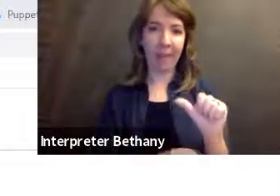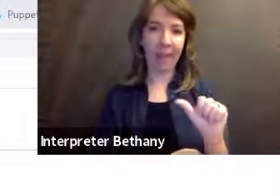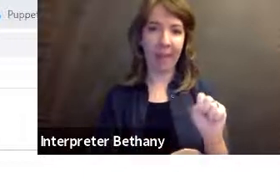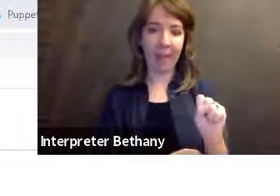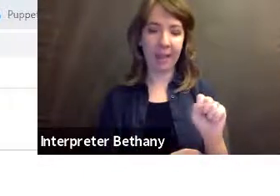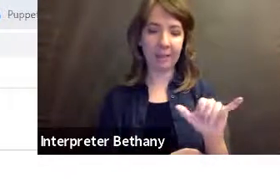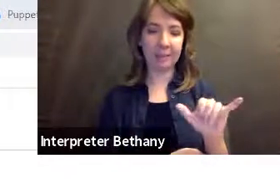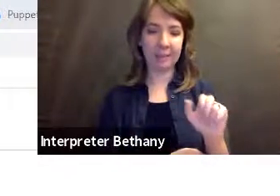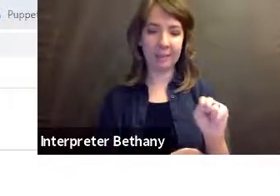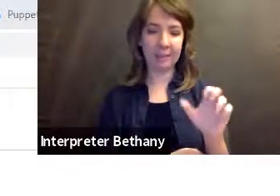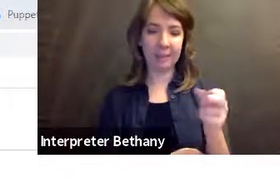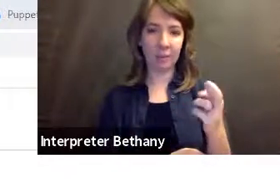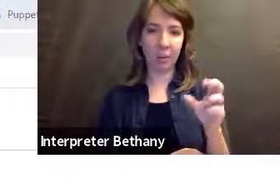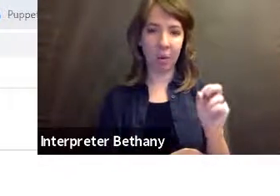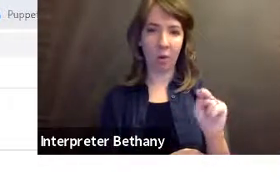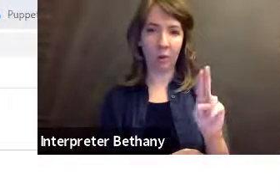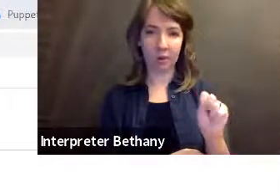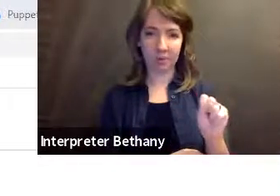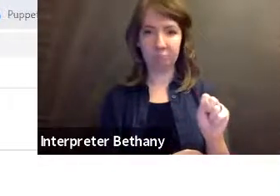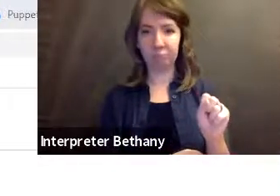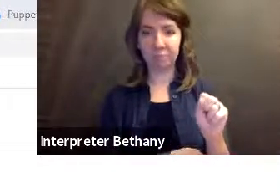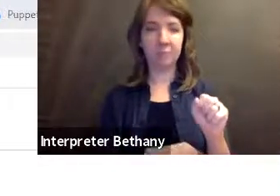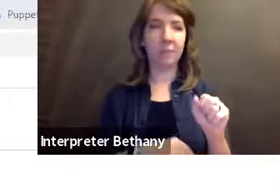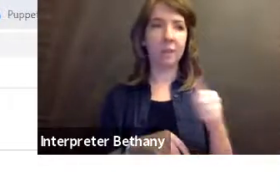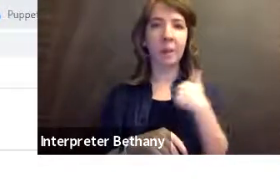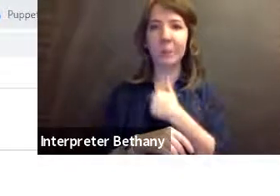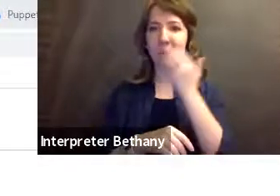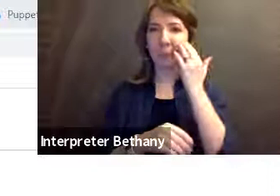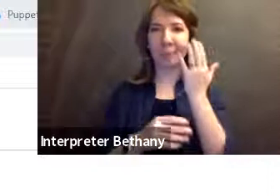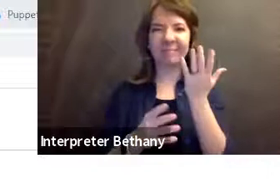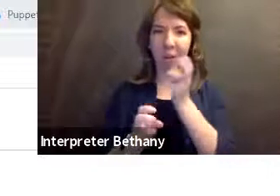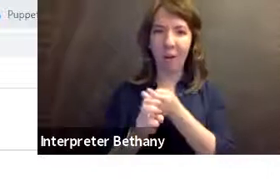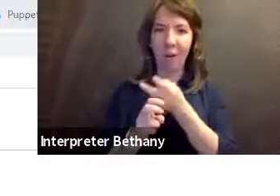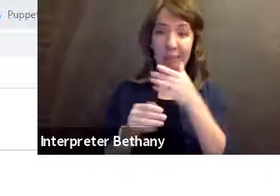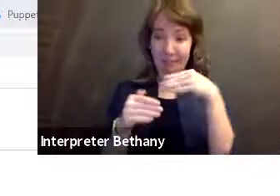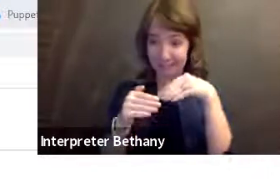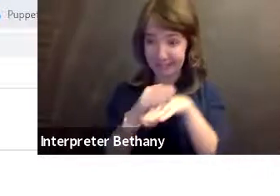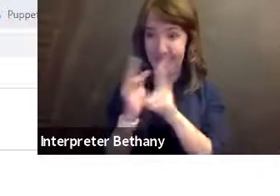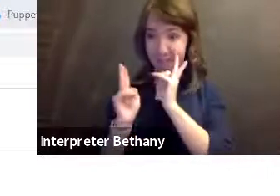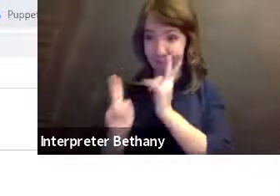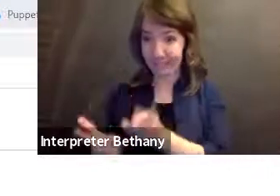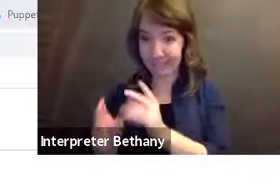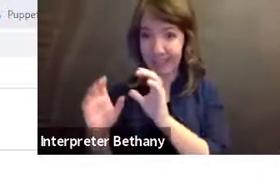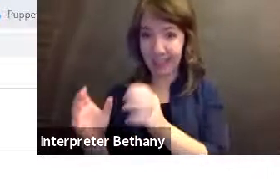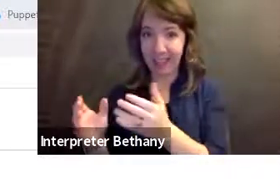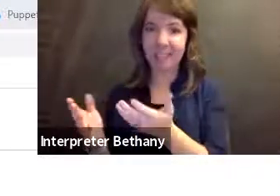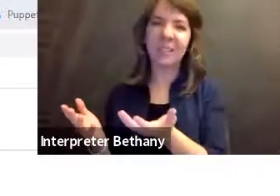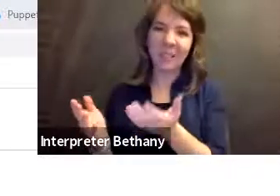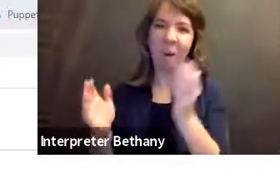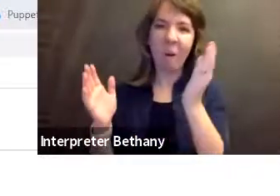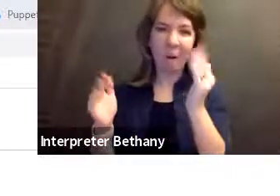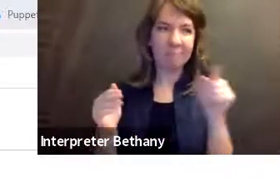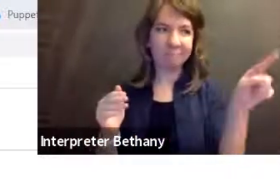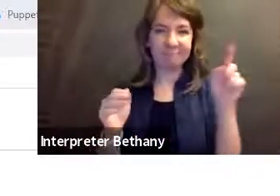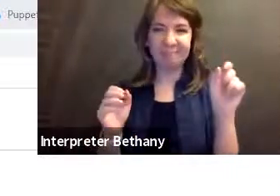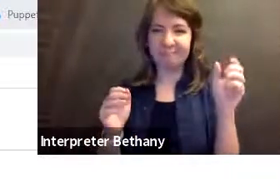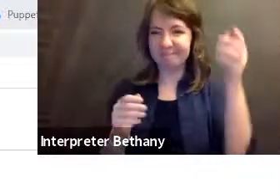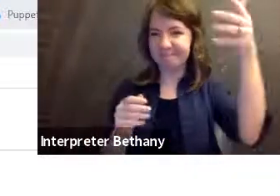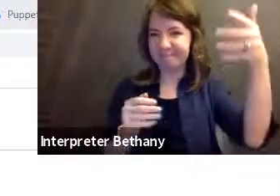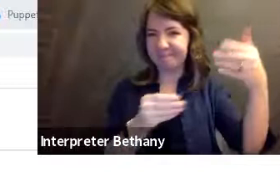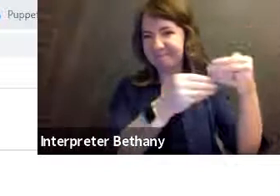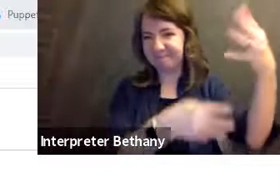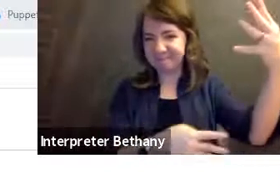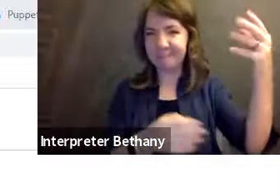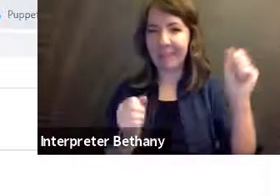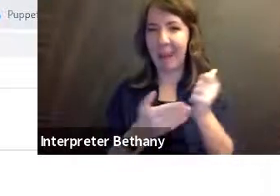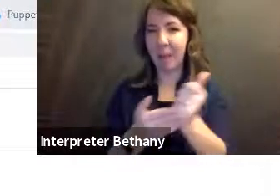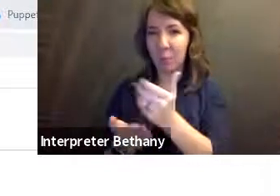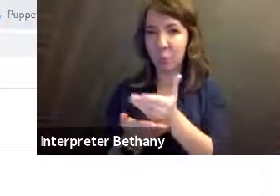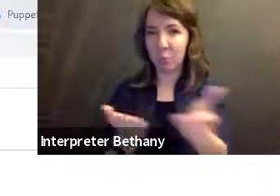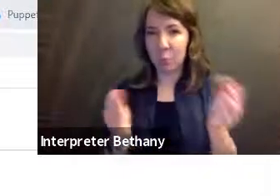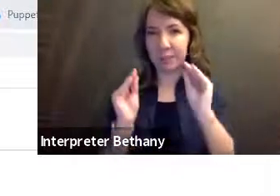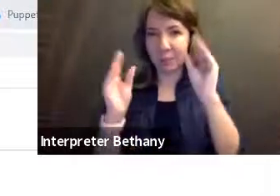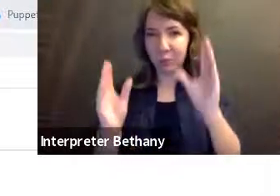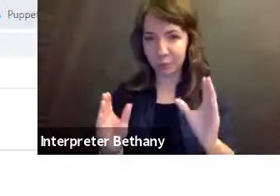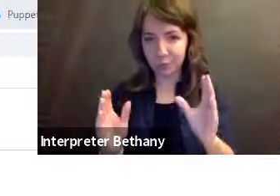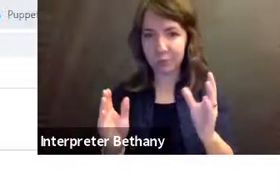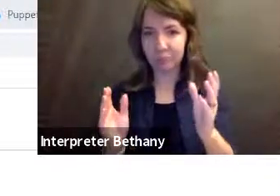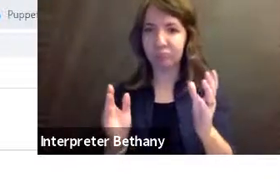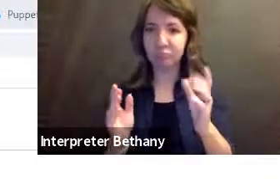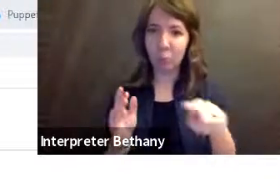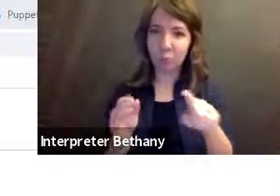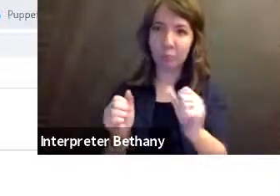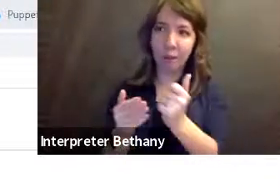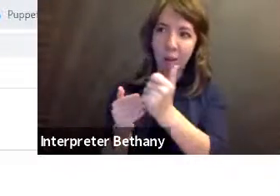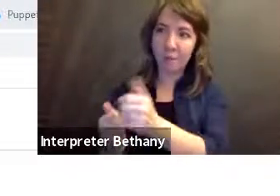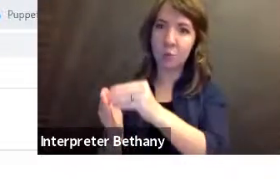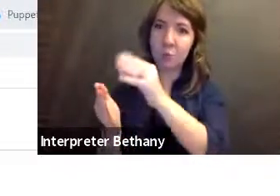Linda Kobashigawa: visits to courses. And so, so these are, these are some things that will hopefully help you make it a little easier to to to help students with with research, the research process.